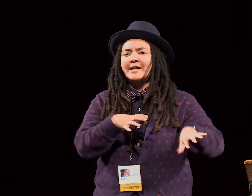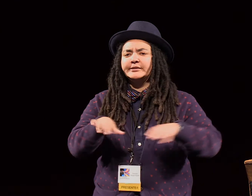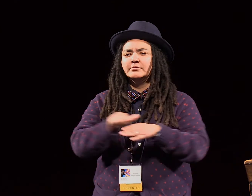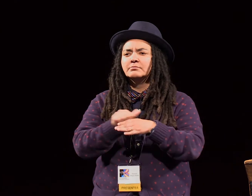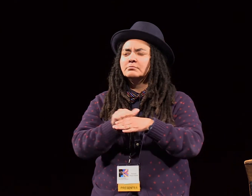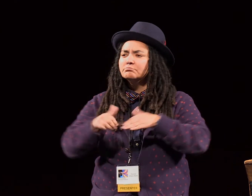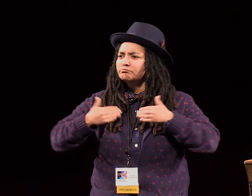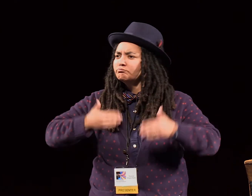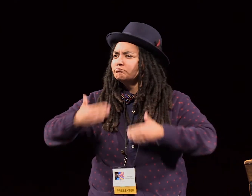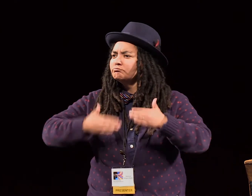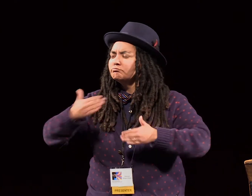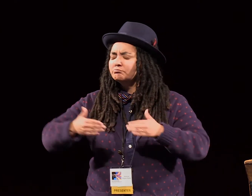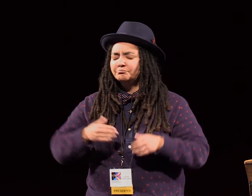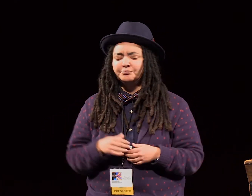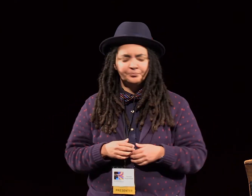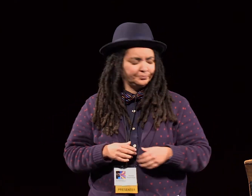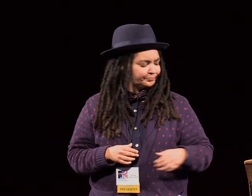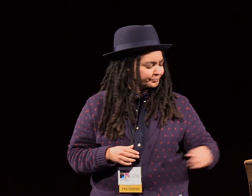Well, it takes practice in our everyday lives.